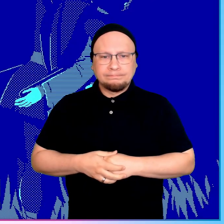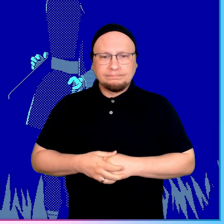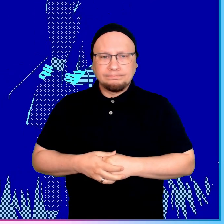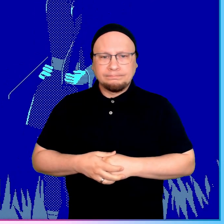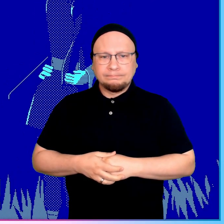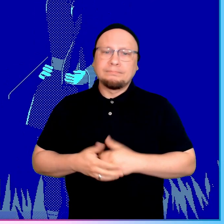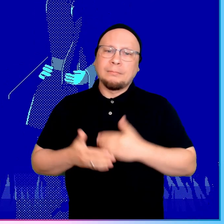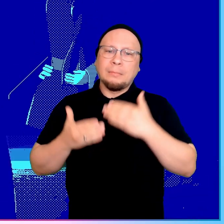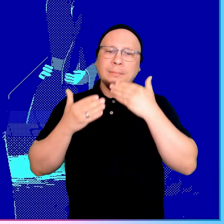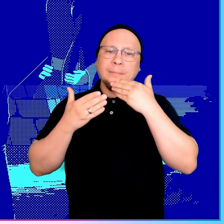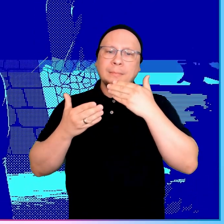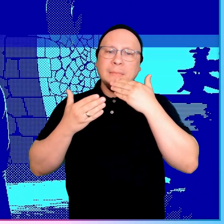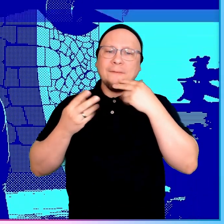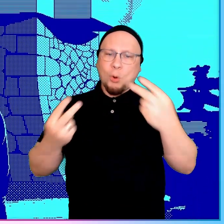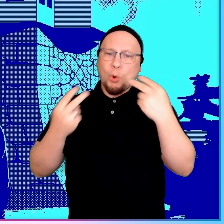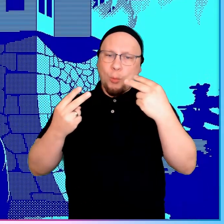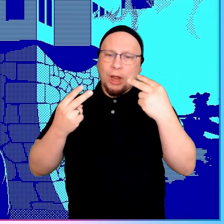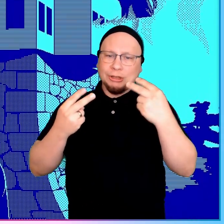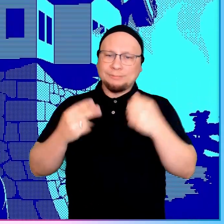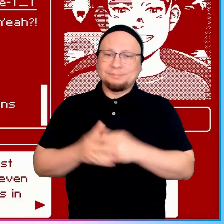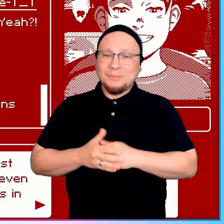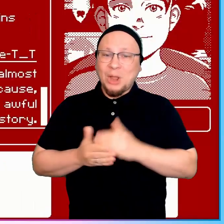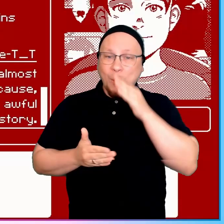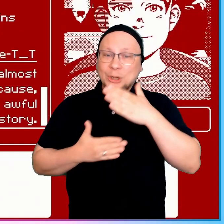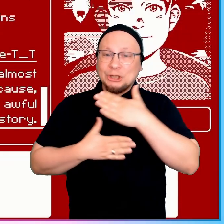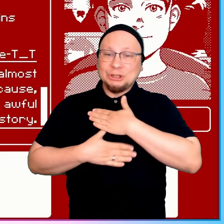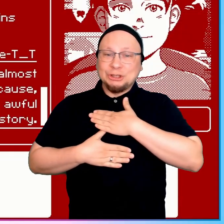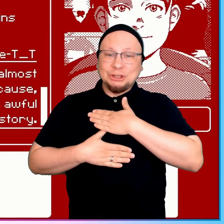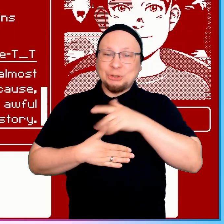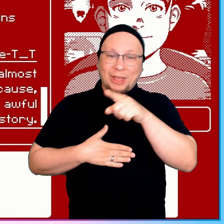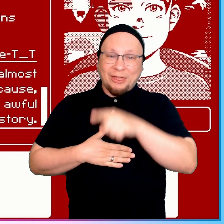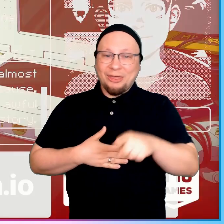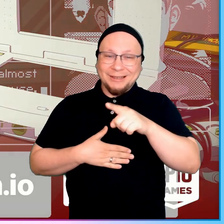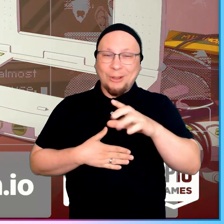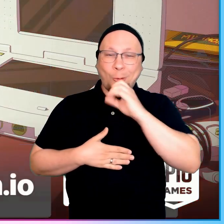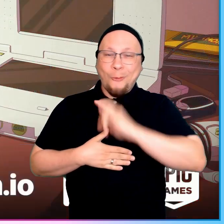Thank you so much for watching, and I hope you enjoy the old school experience of VideoVerse.